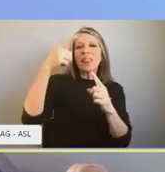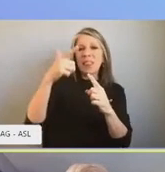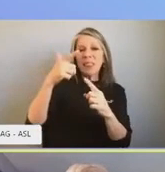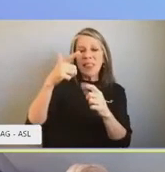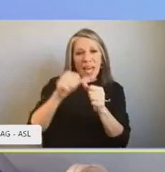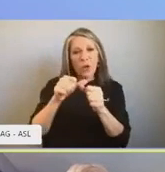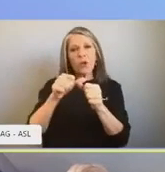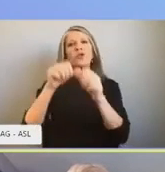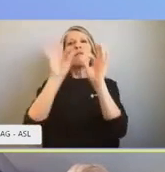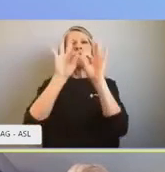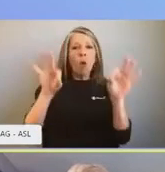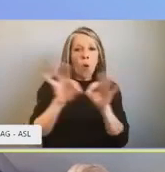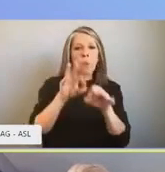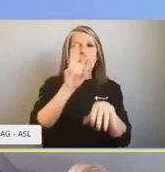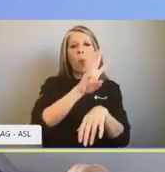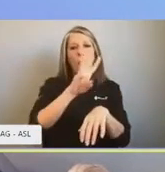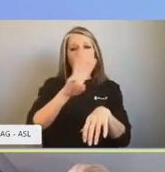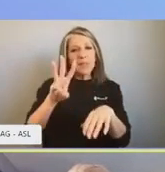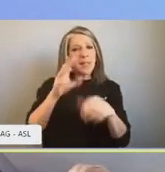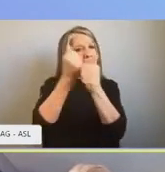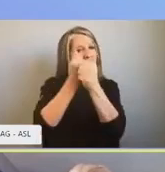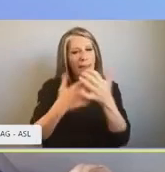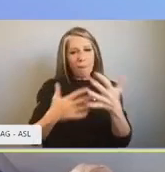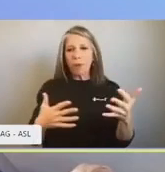problem, so we worked on all of those